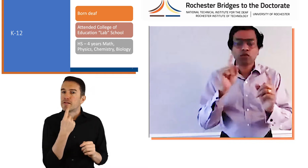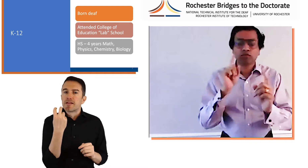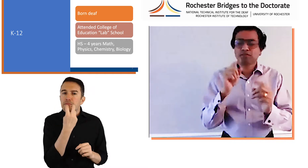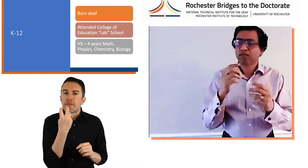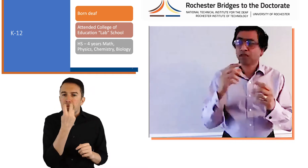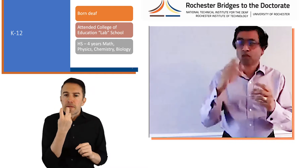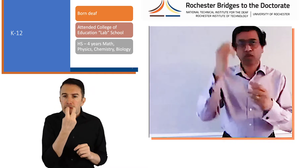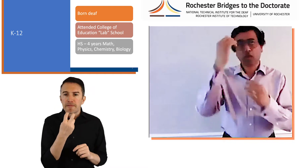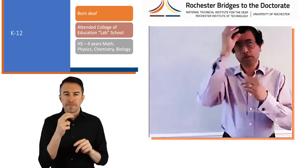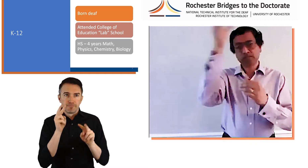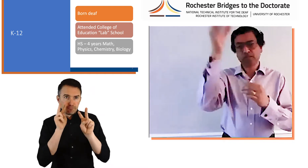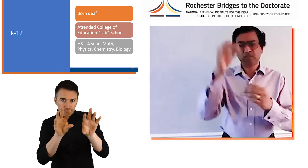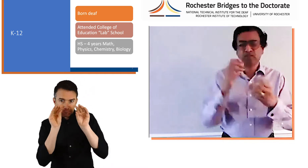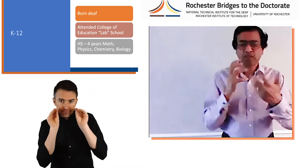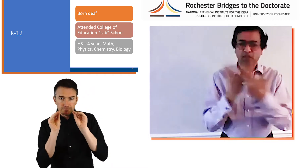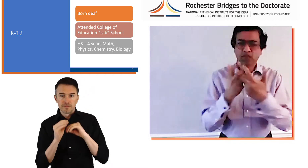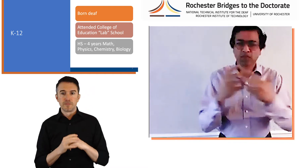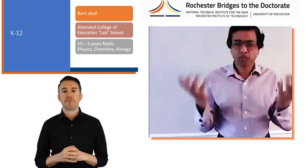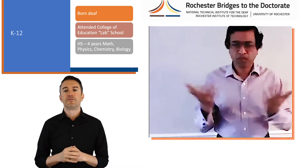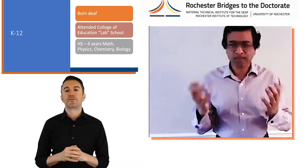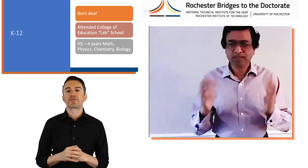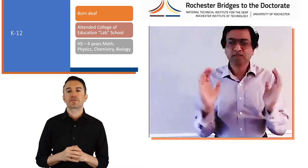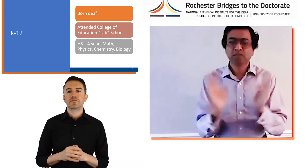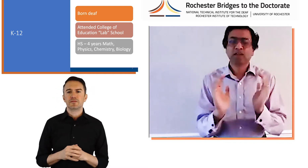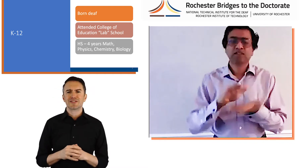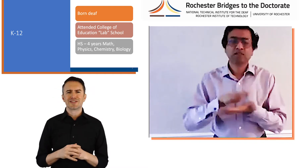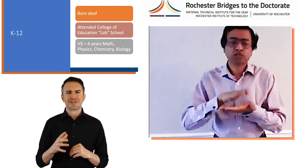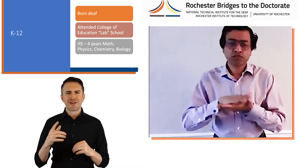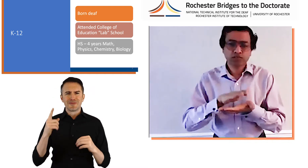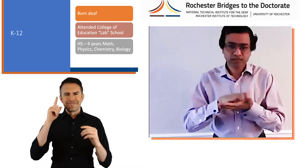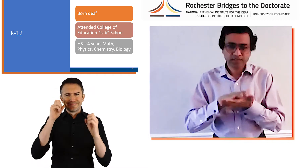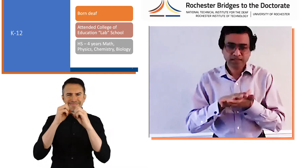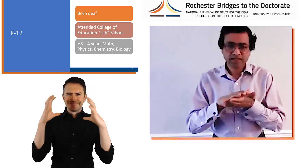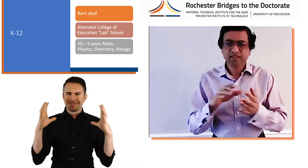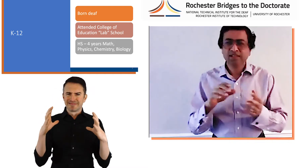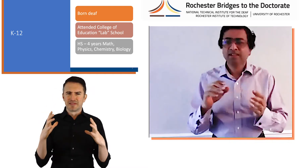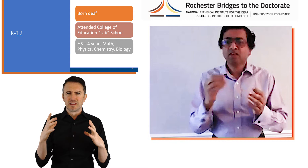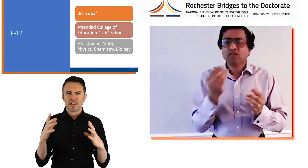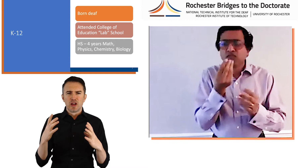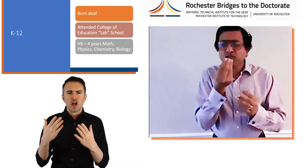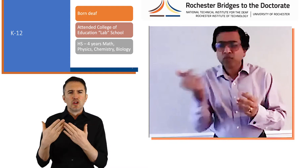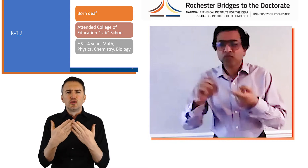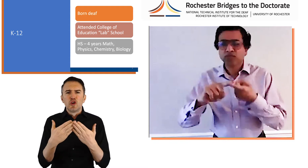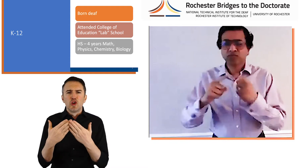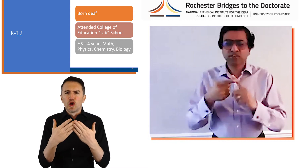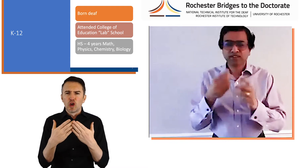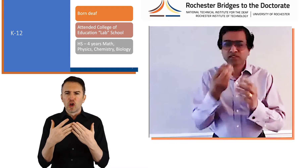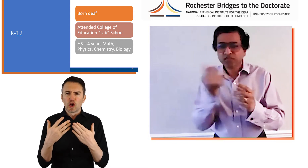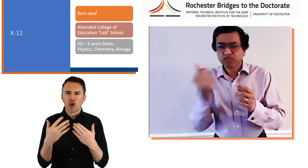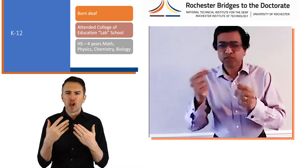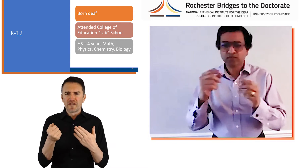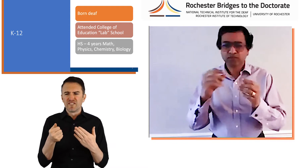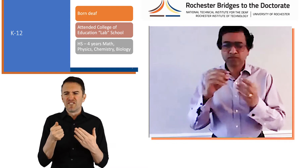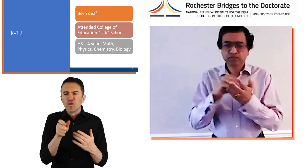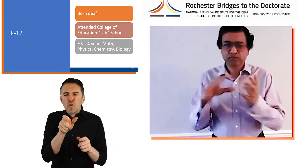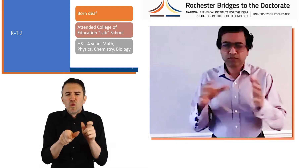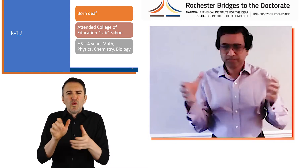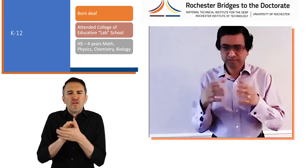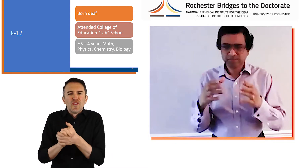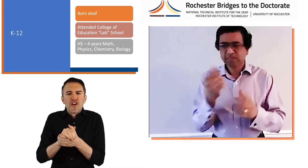and writing. So, what worked for me was going to a small school. I was in a very small school with about